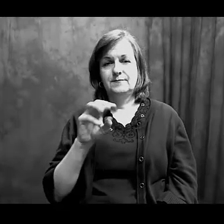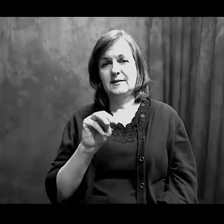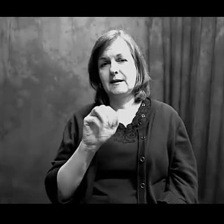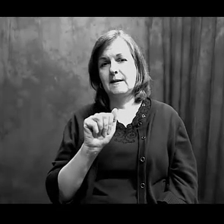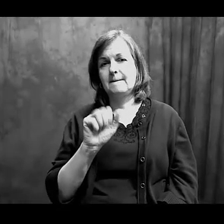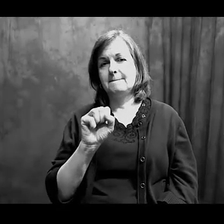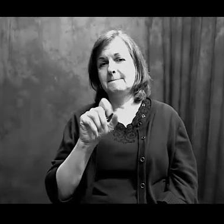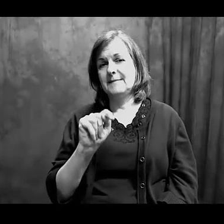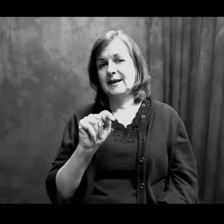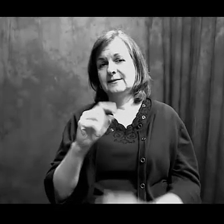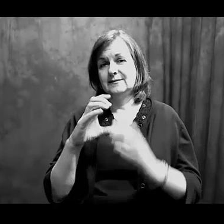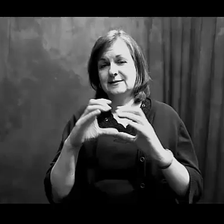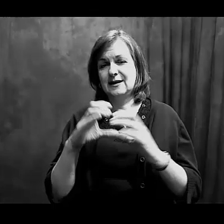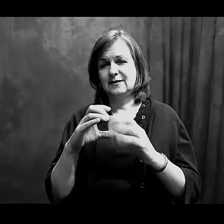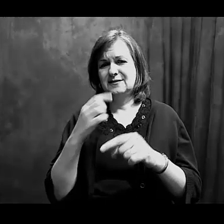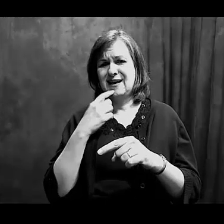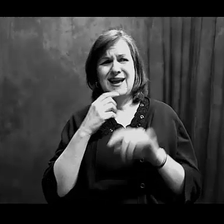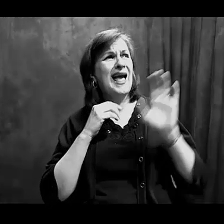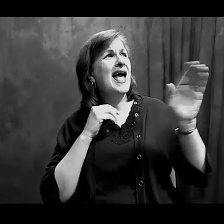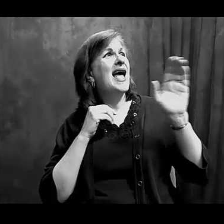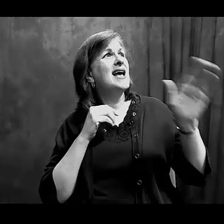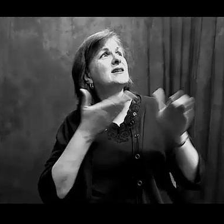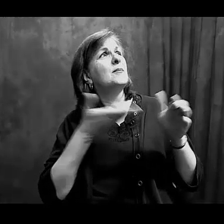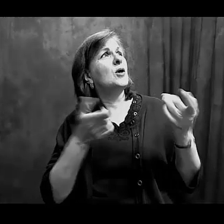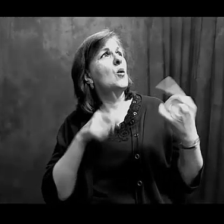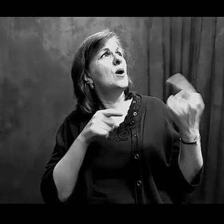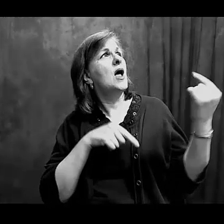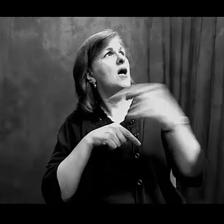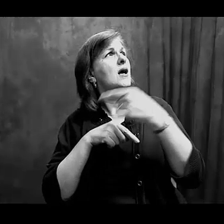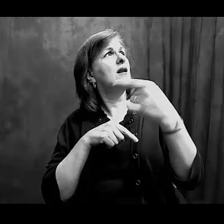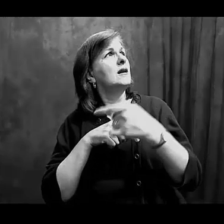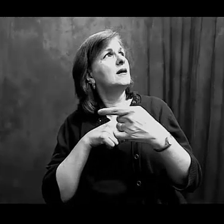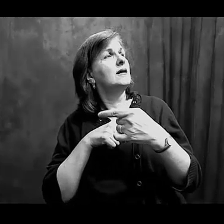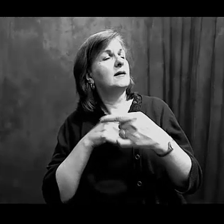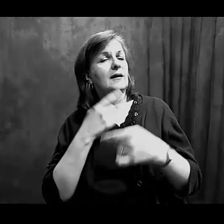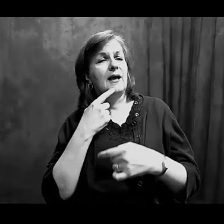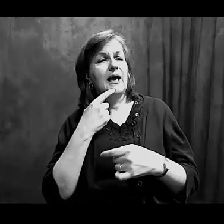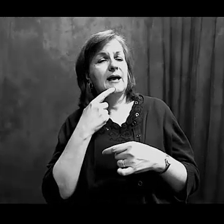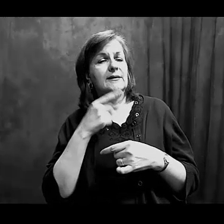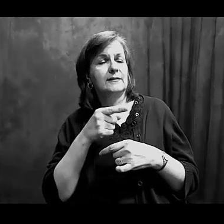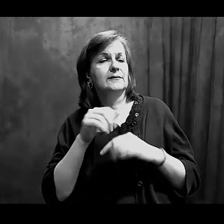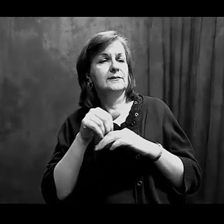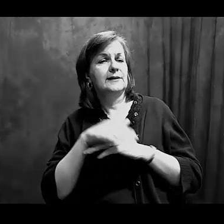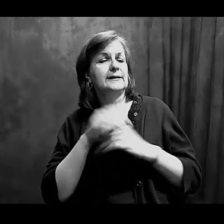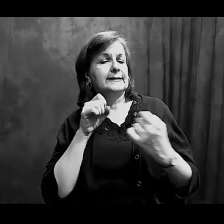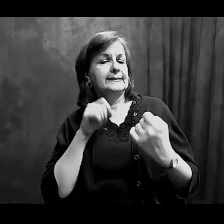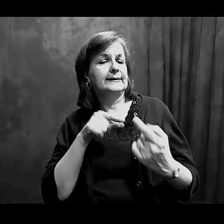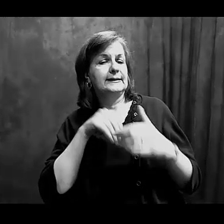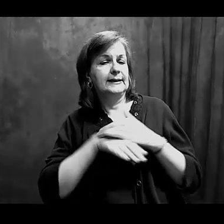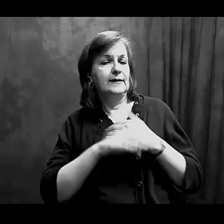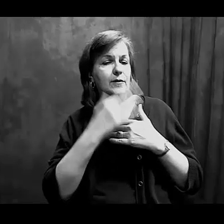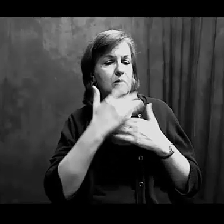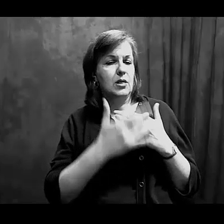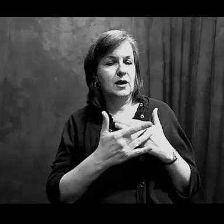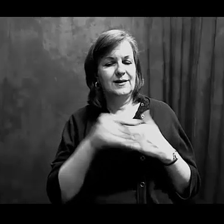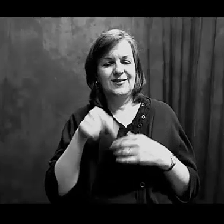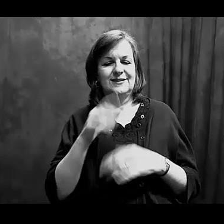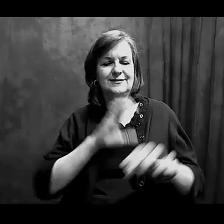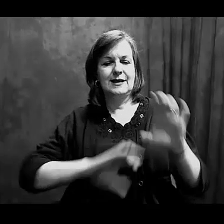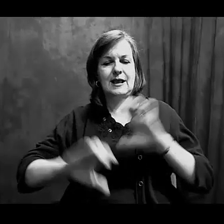we're going to have mast cells that are gonna say "HEY! something's going on!!" and send signal to the bloodstream